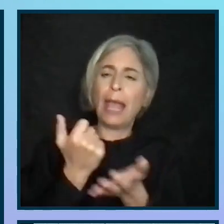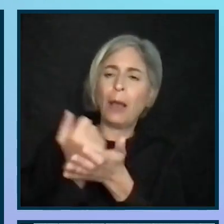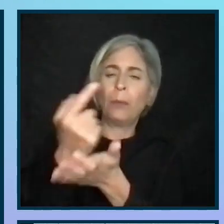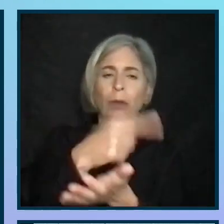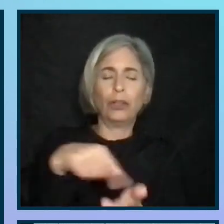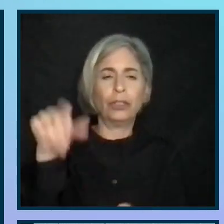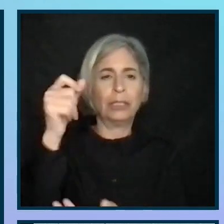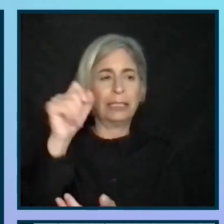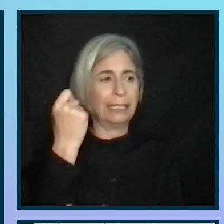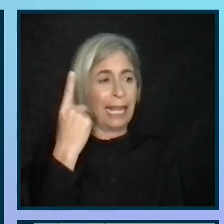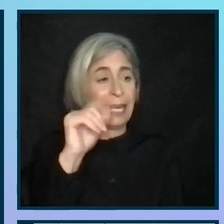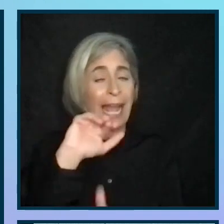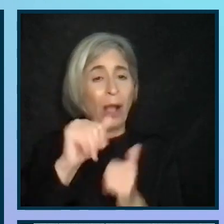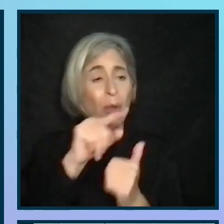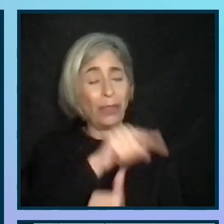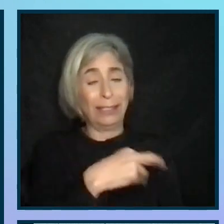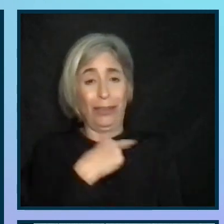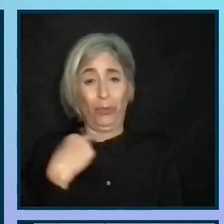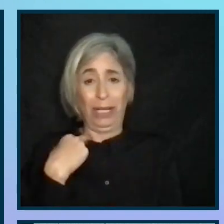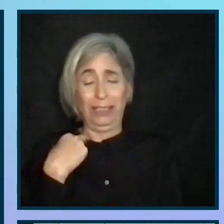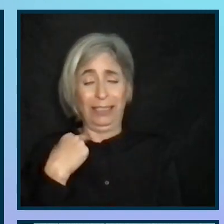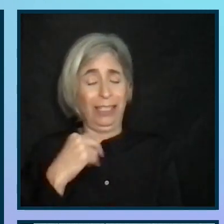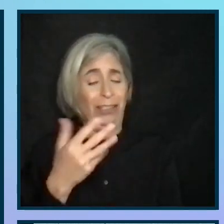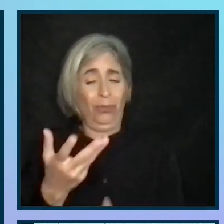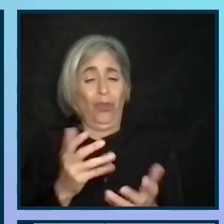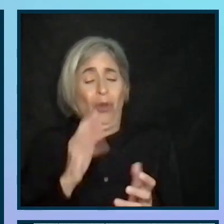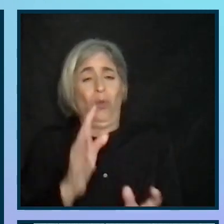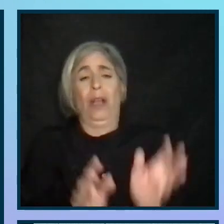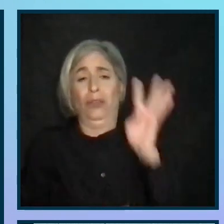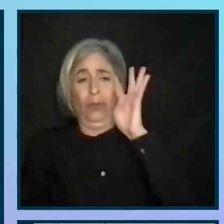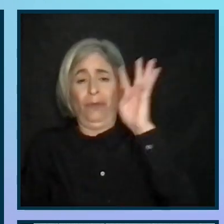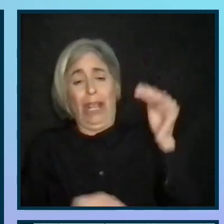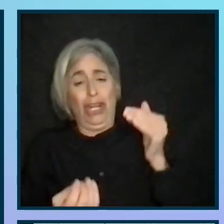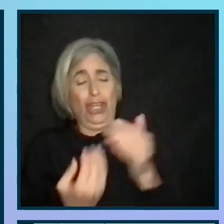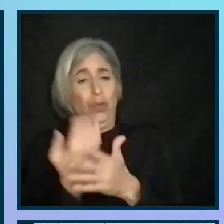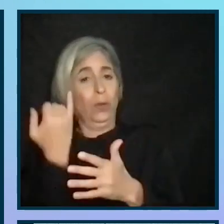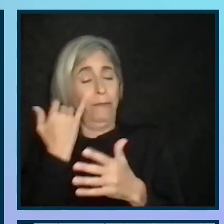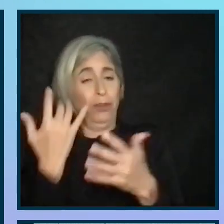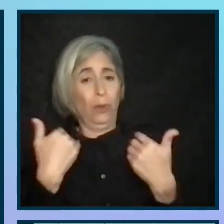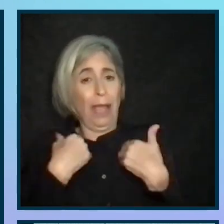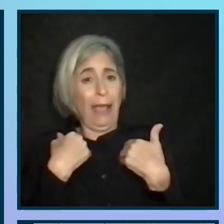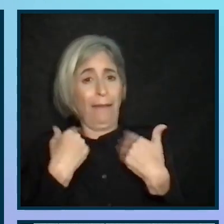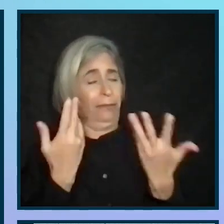You know, you really don't wanna invent something new if you already have some formal process in place for managing risk.